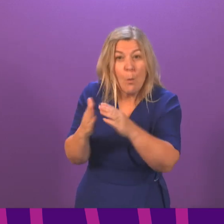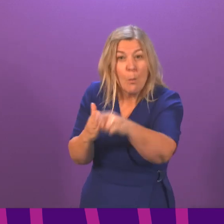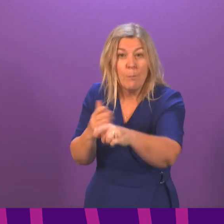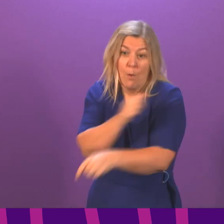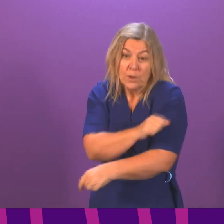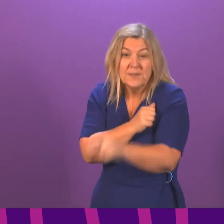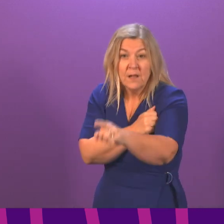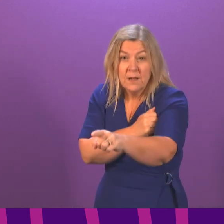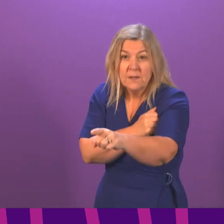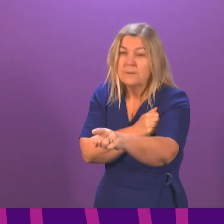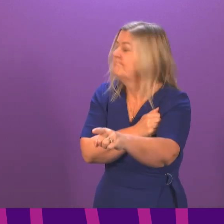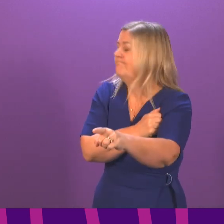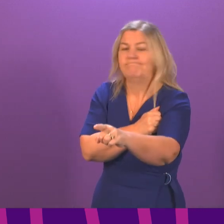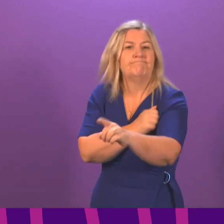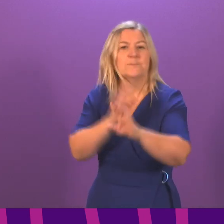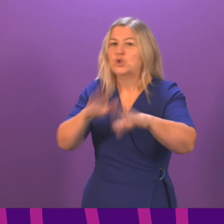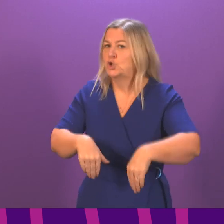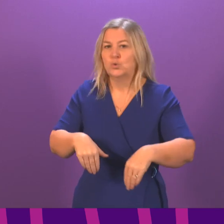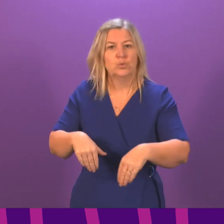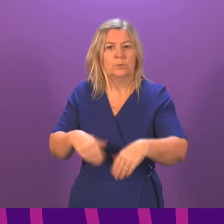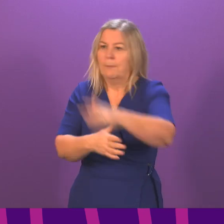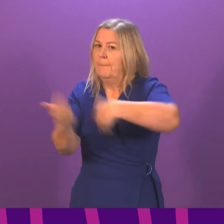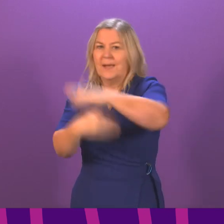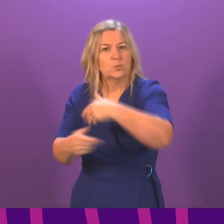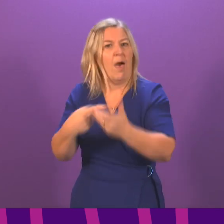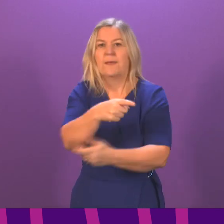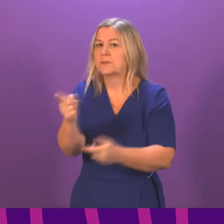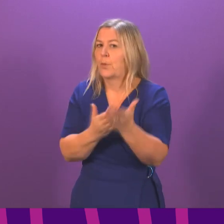you should not form a bubble. Meeting other people indoors and then visiting someone in